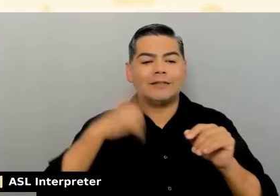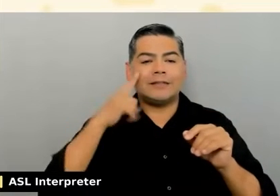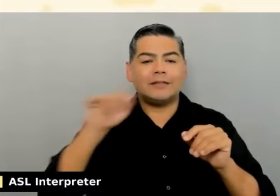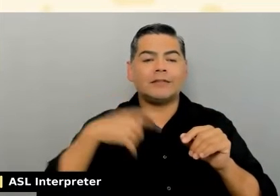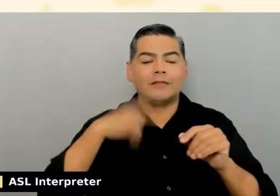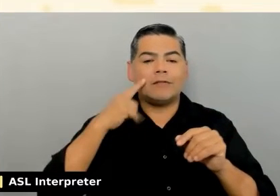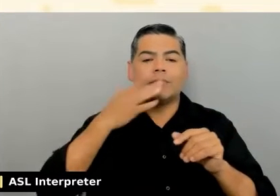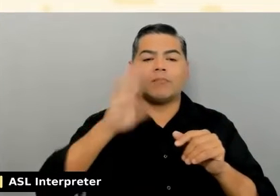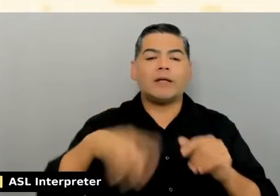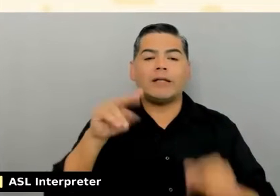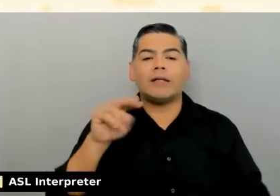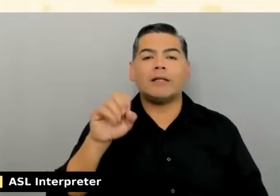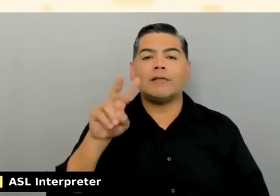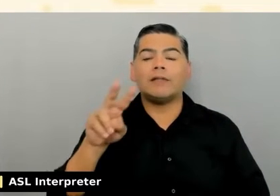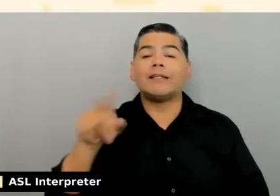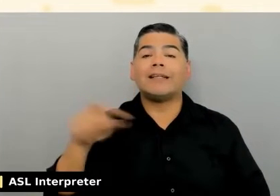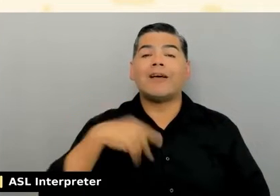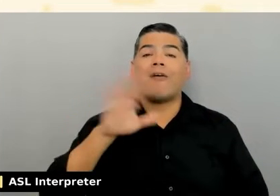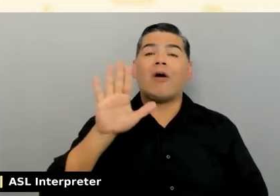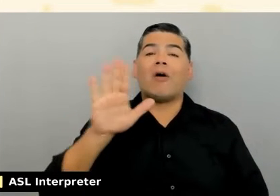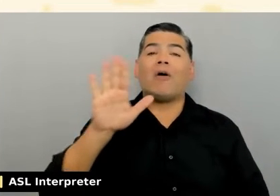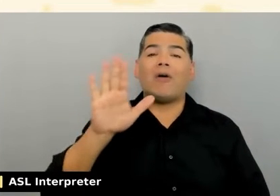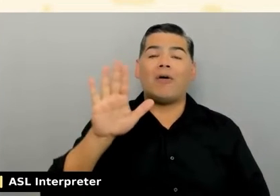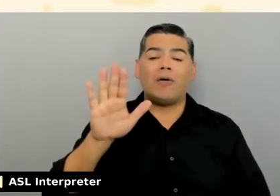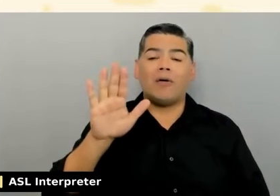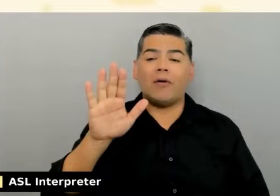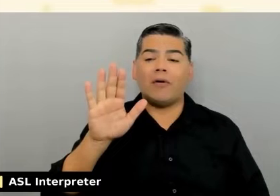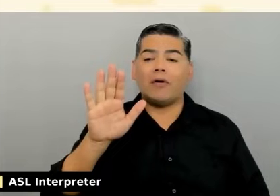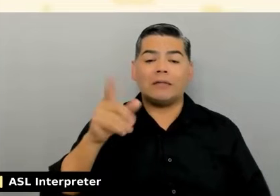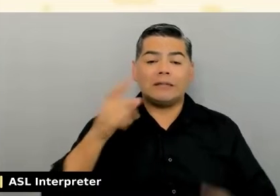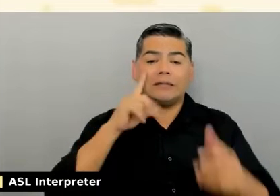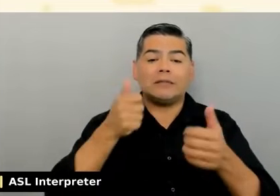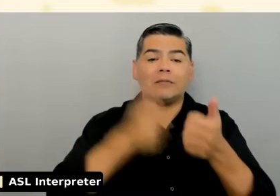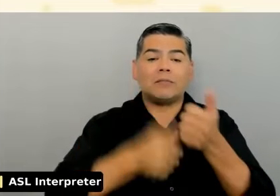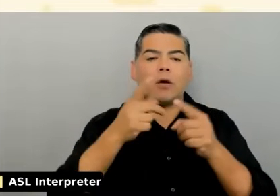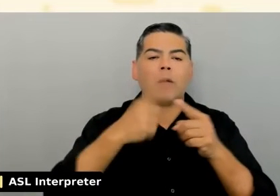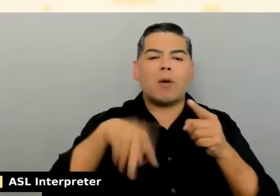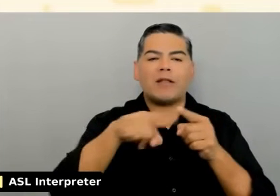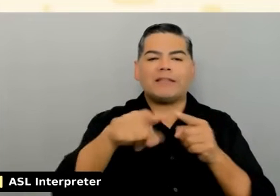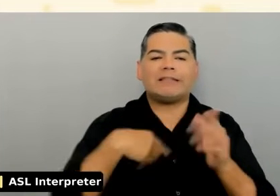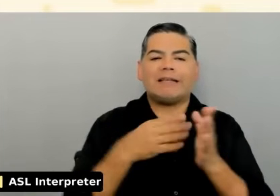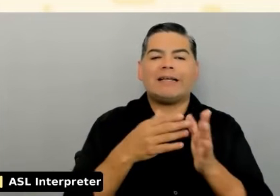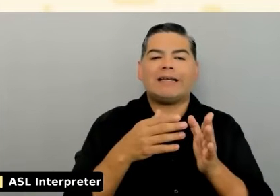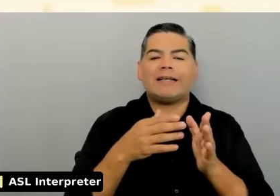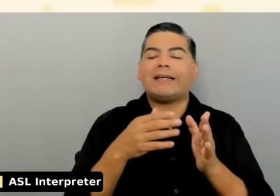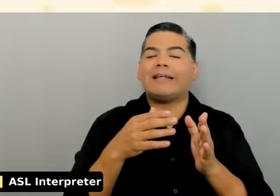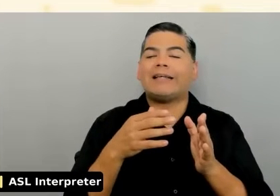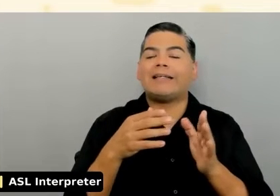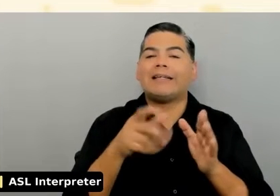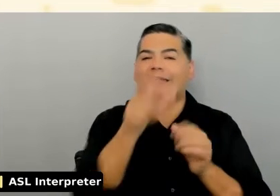Here under about section, the work with BarrierBreak option is selected.